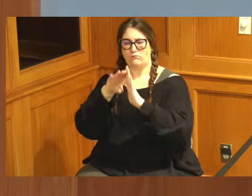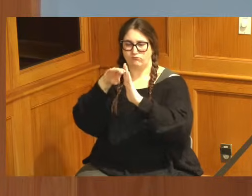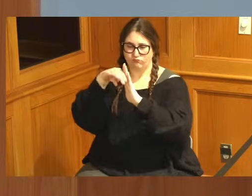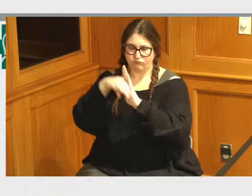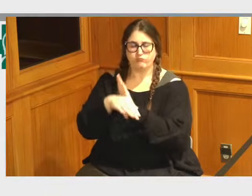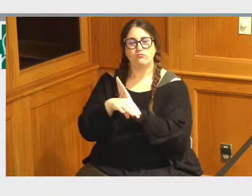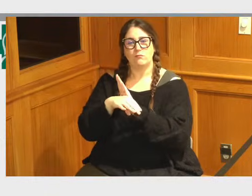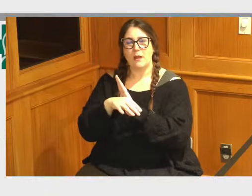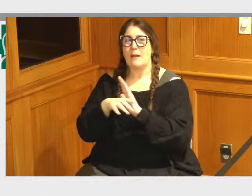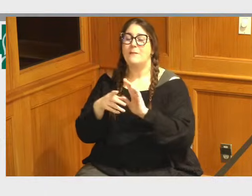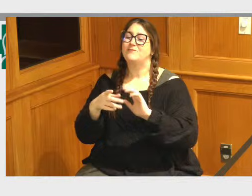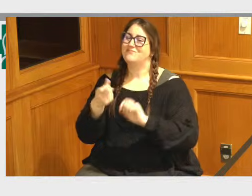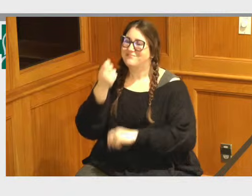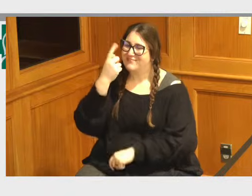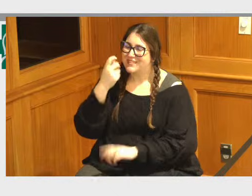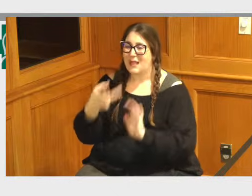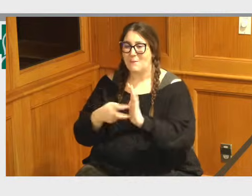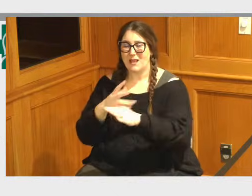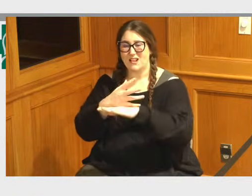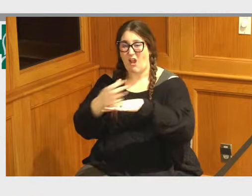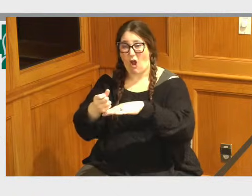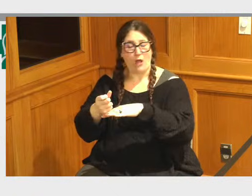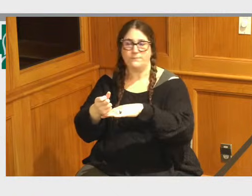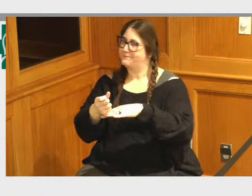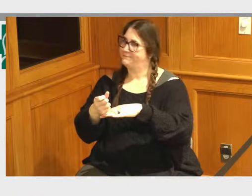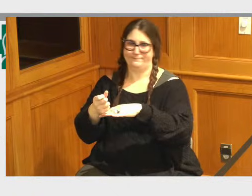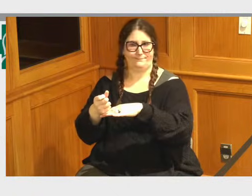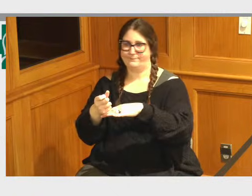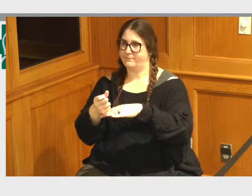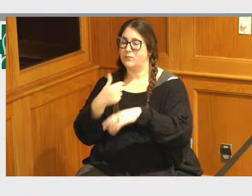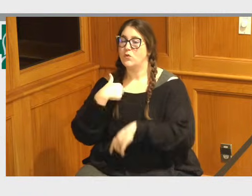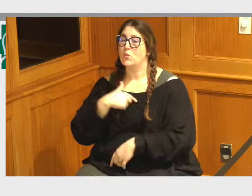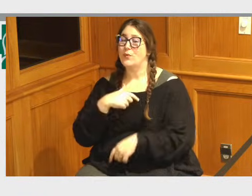season. It doesn't mean that we won't see another peak. we really don't have a great mechanism for